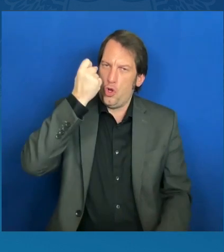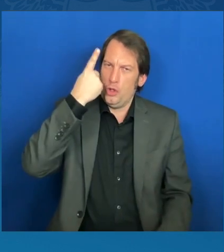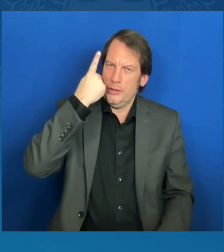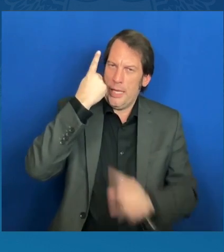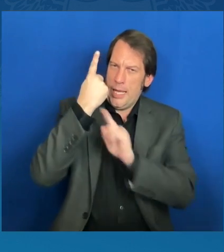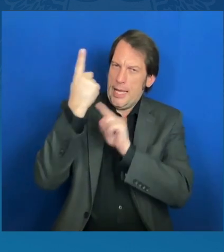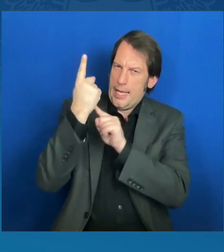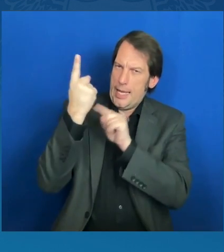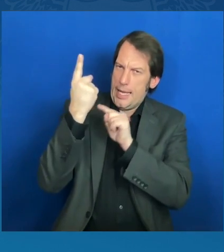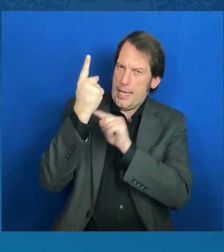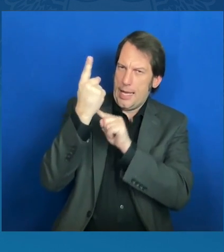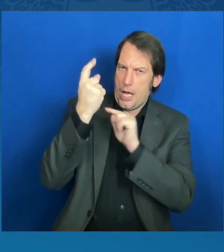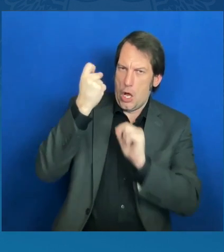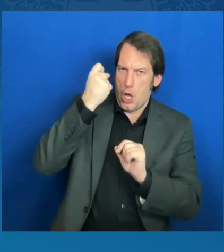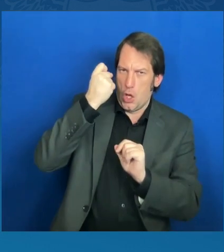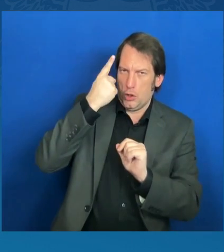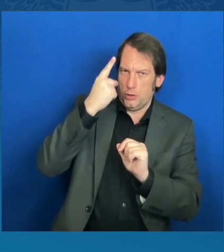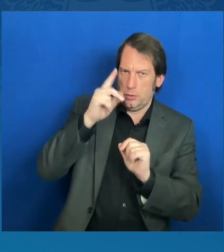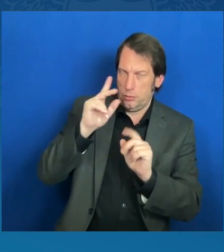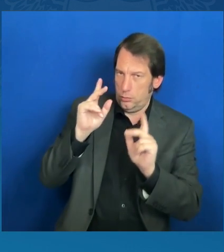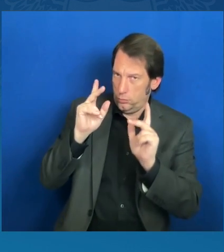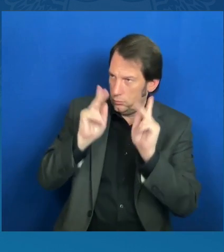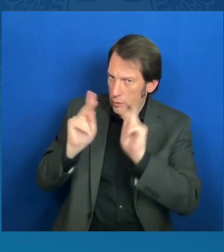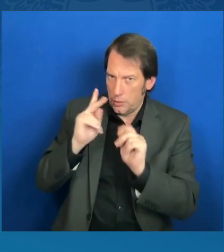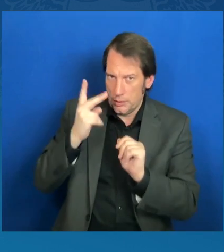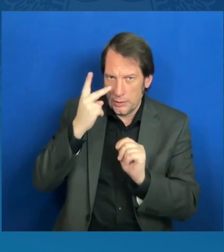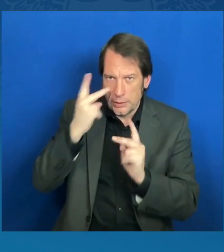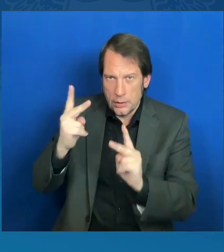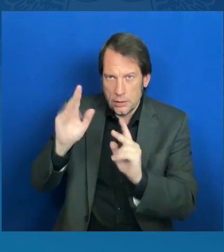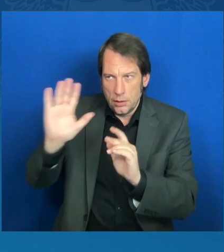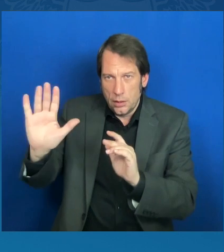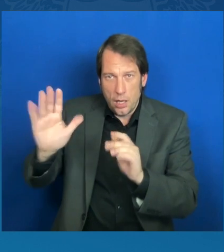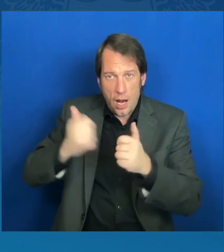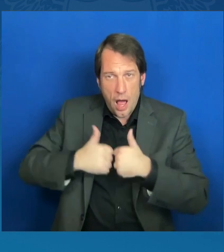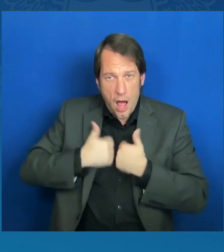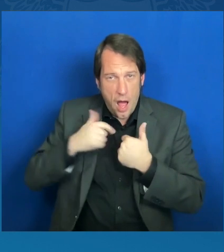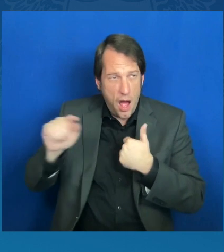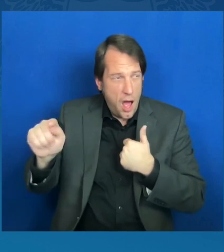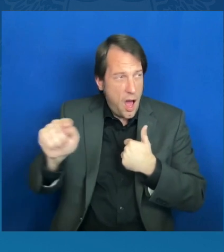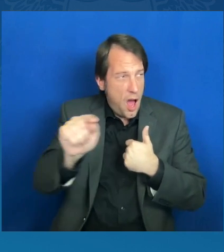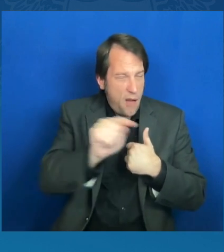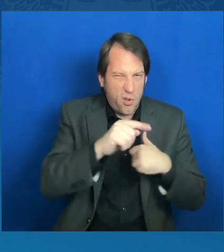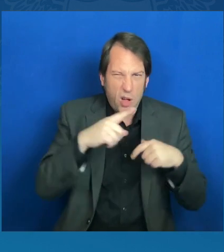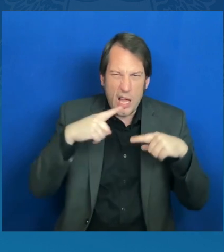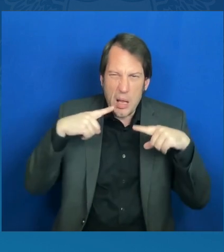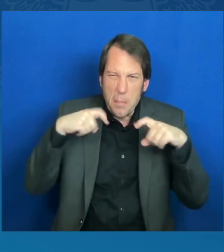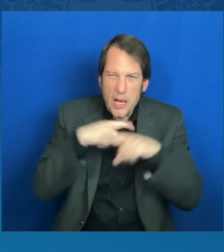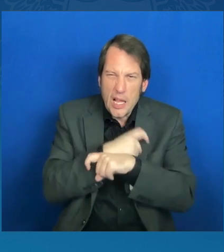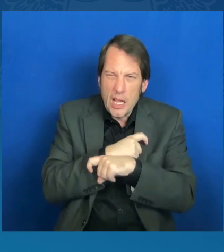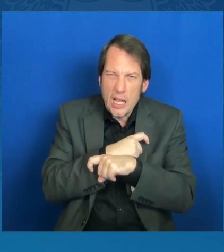We all live a multifaceted existence. And so, it's about intervention in a way